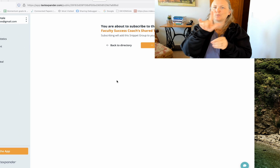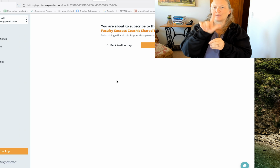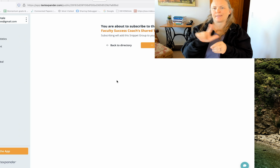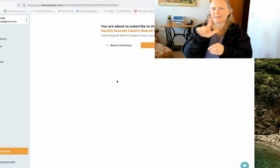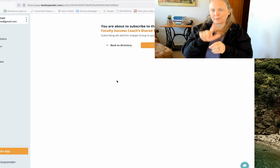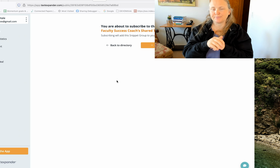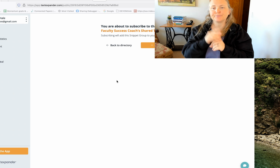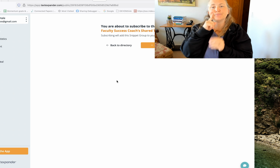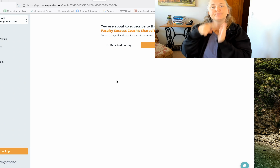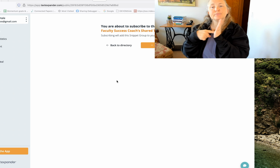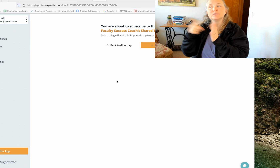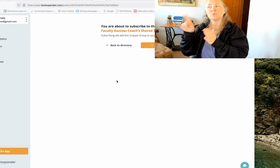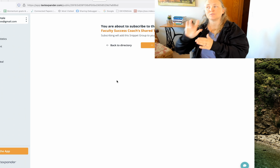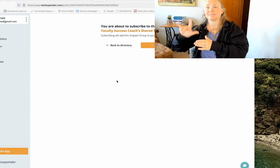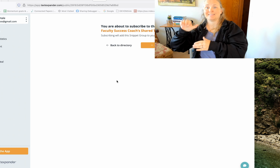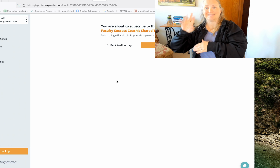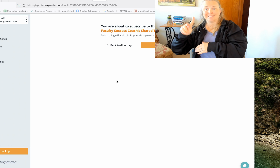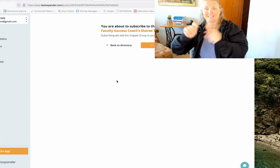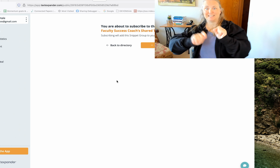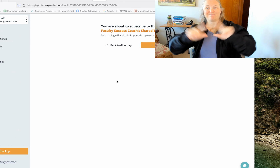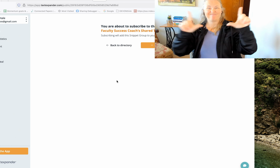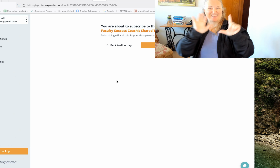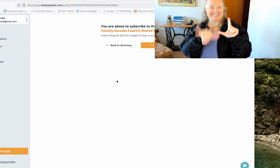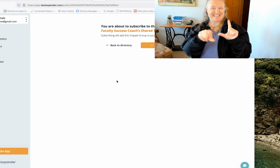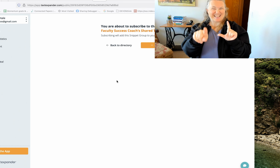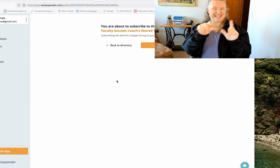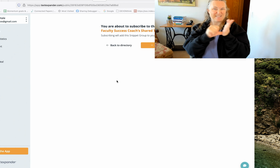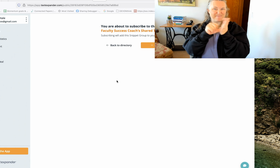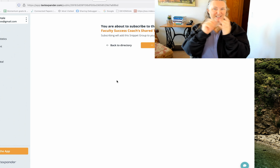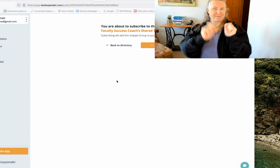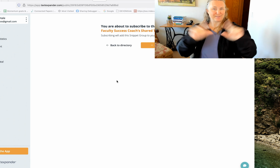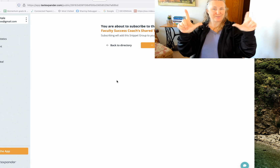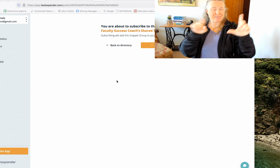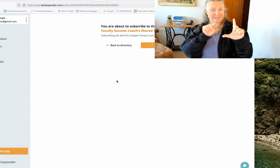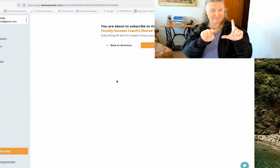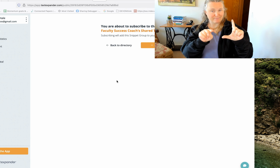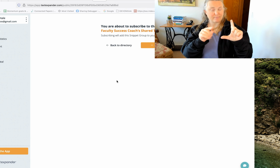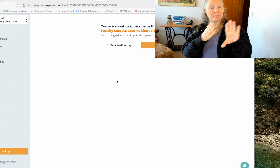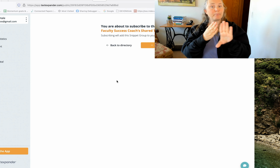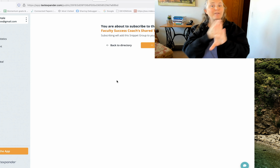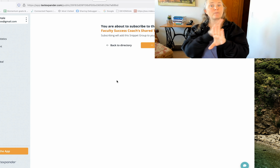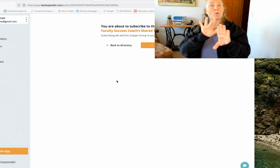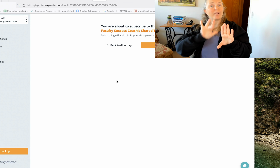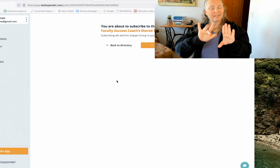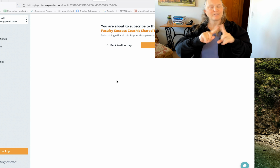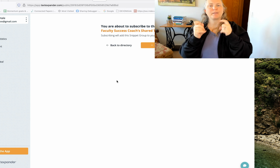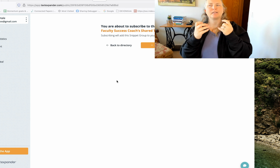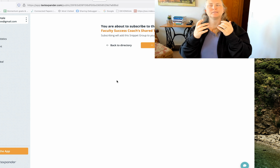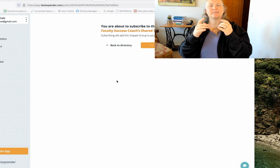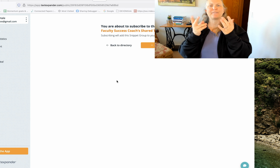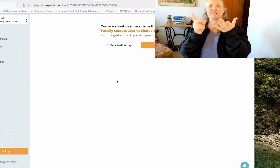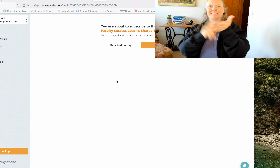Once you click the link, you're going to get to this page. You already need to be signed in before you click that link